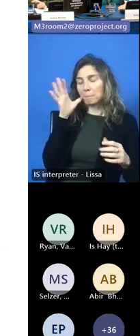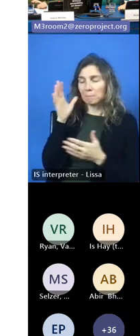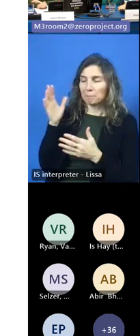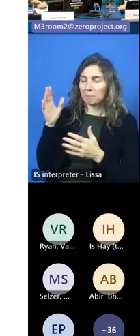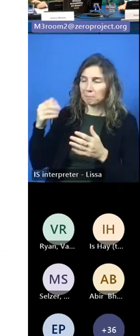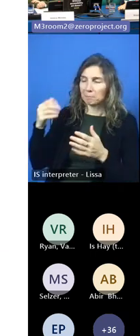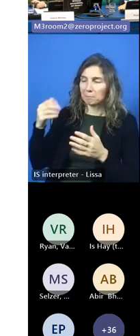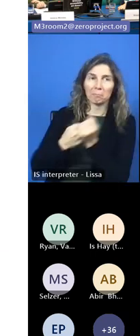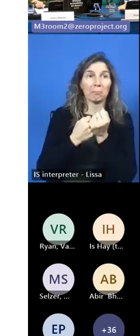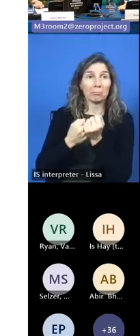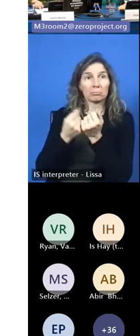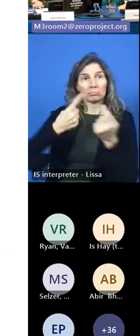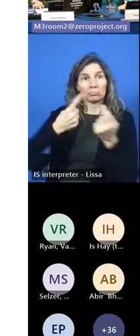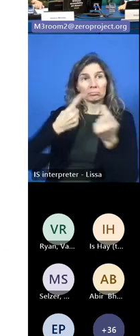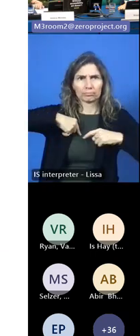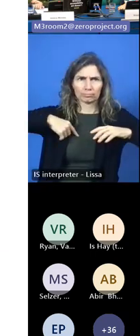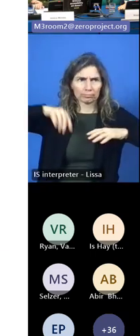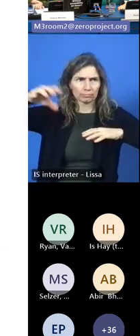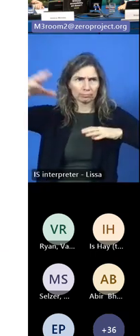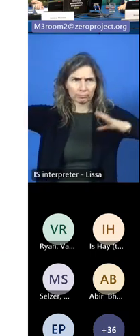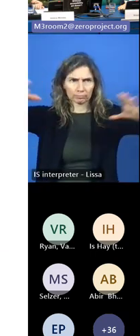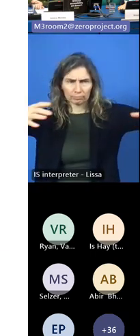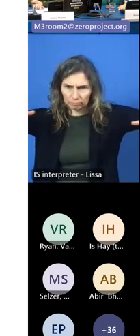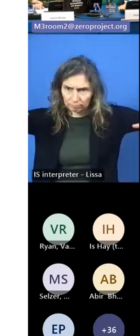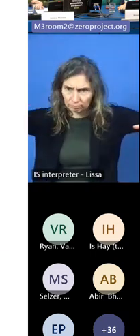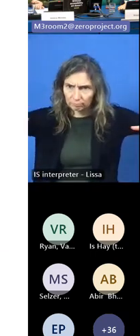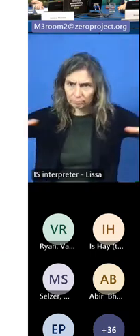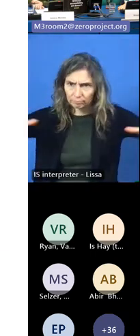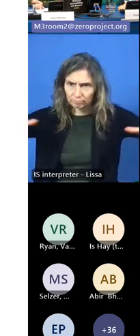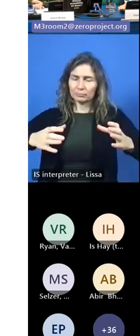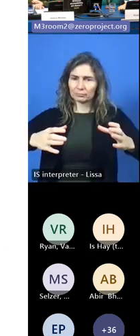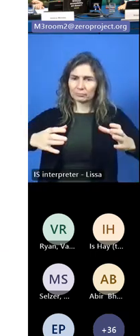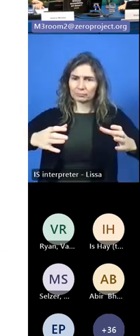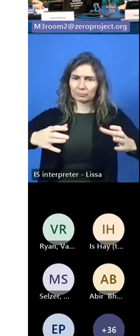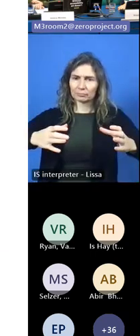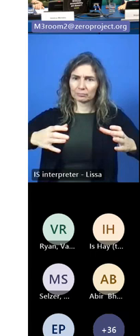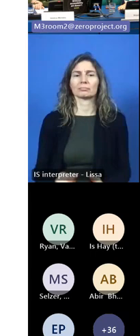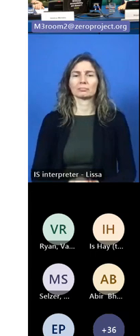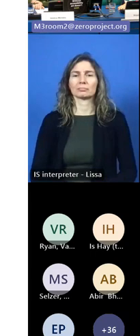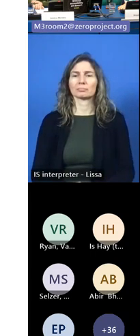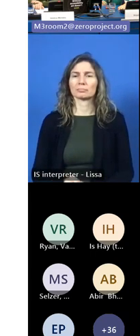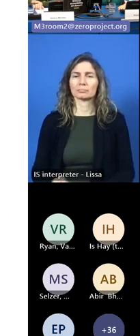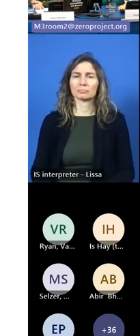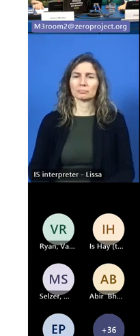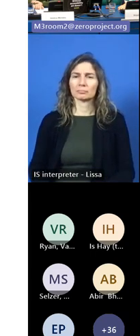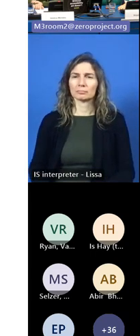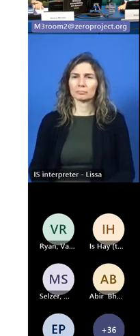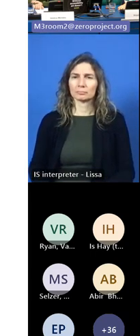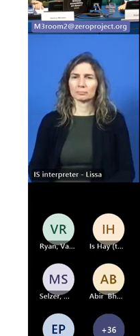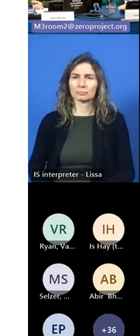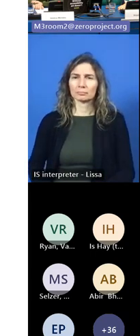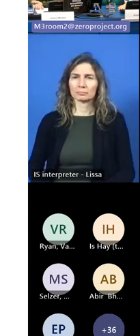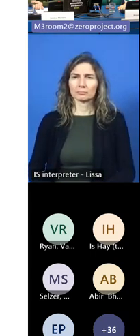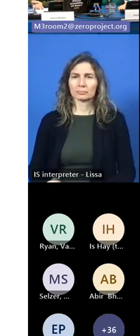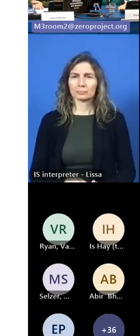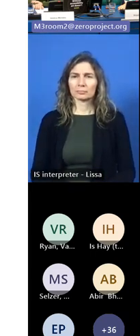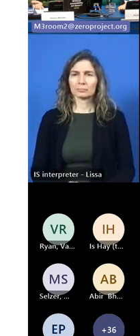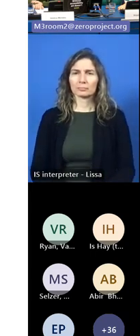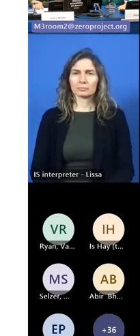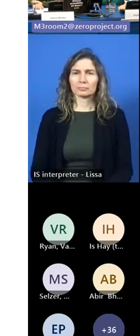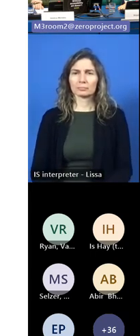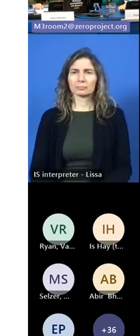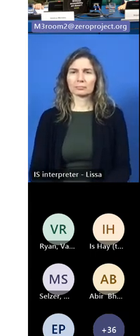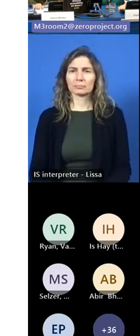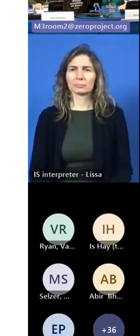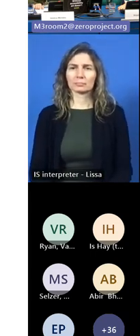And the meetings, the gathering of this national group,